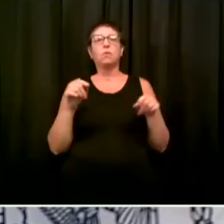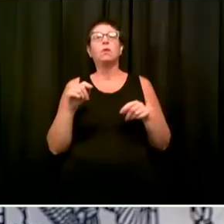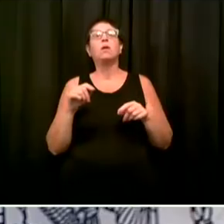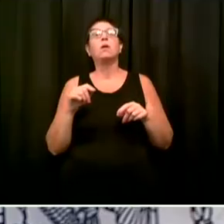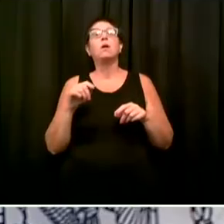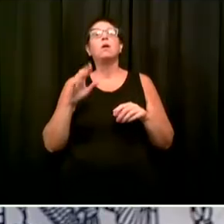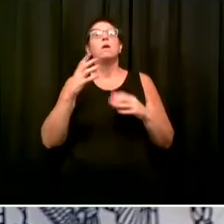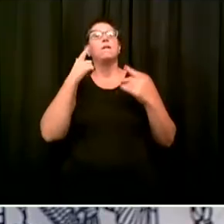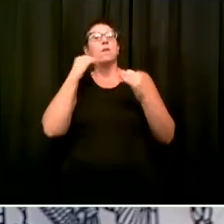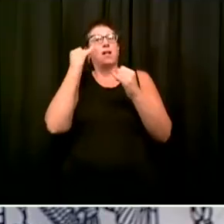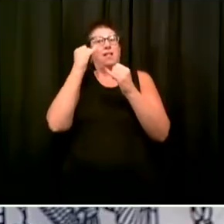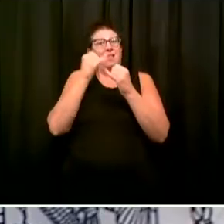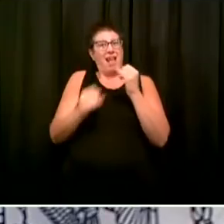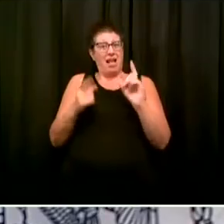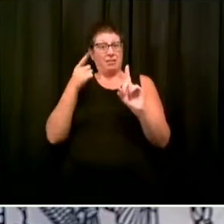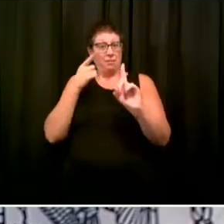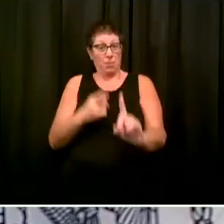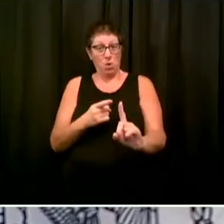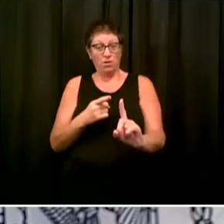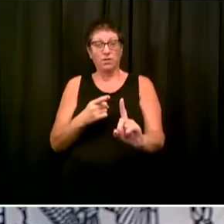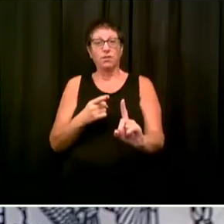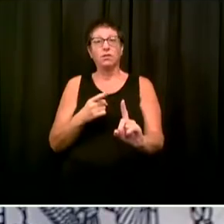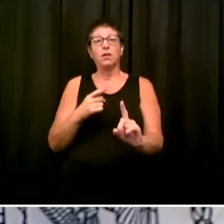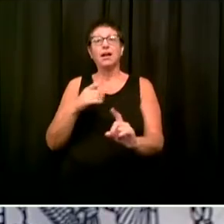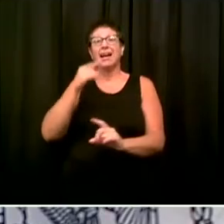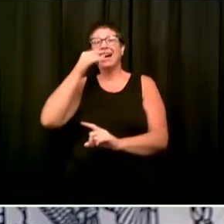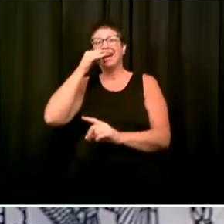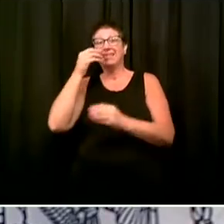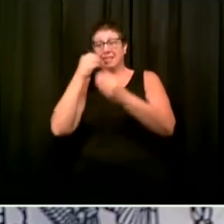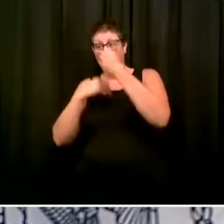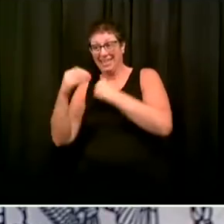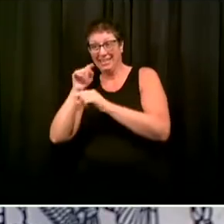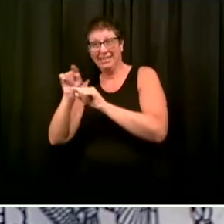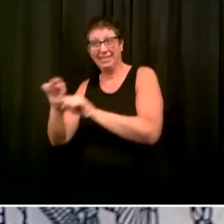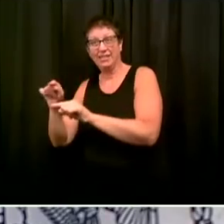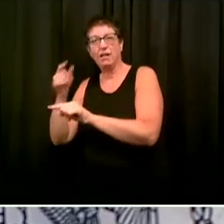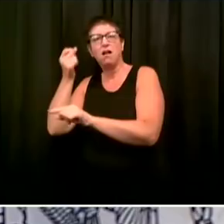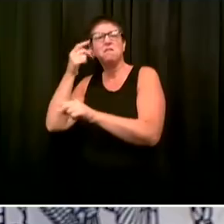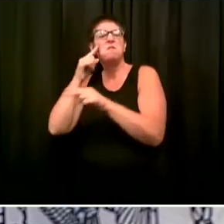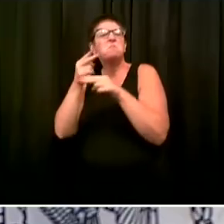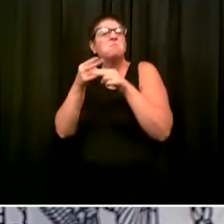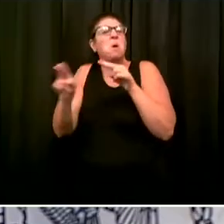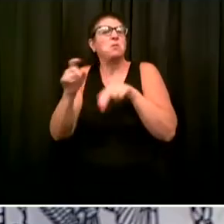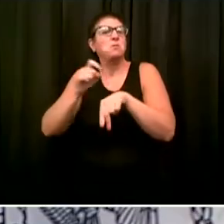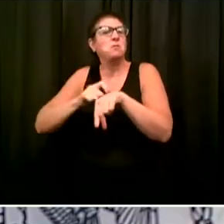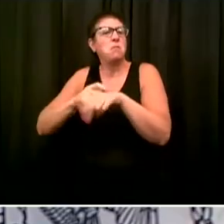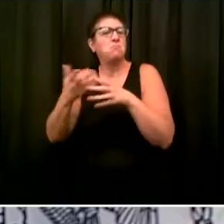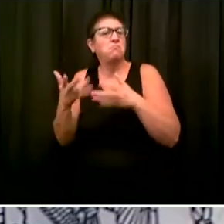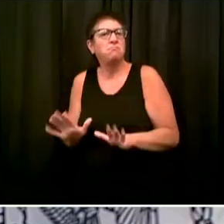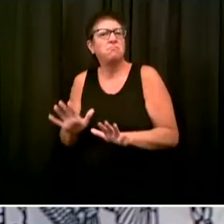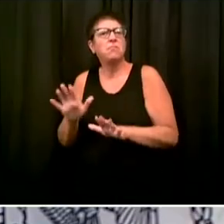TERMS OF HOW MUYCAN DO TO KEEP THINGS SAFE. FINALLY, FROM THE PERIOD OF